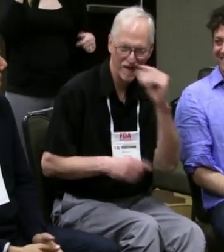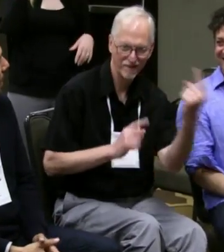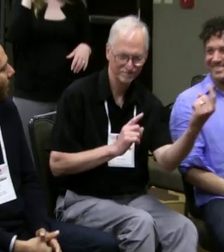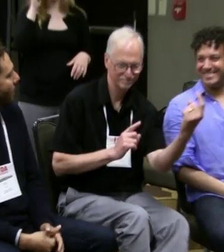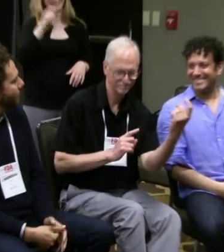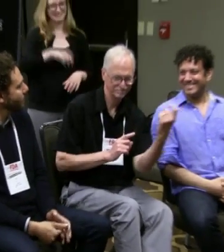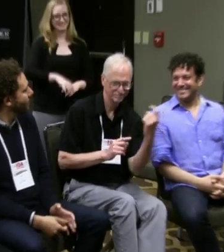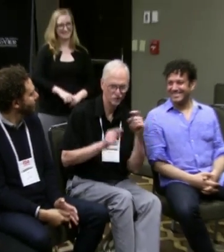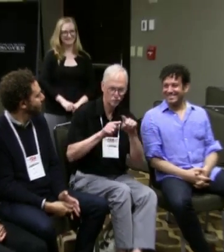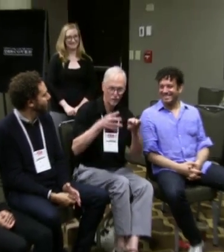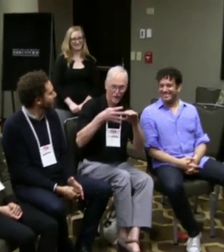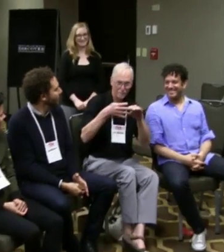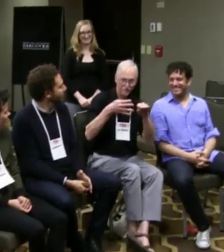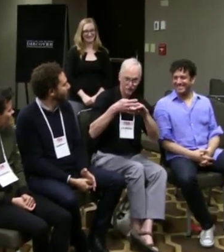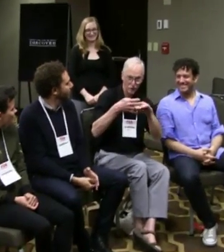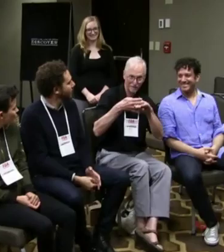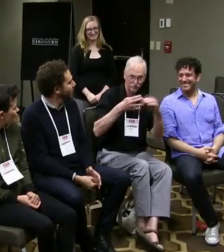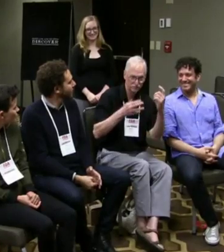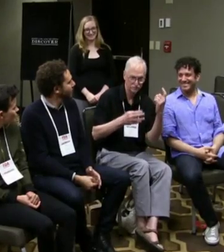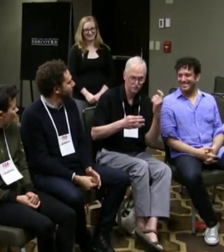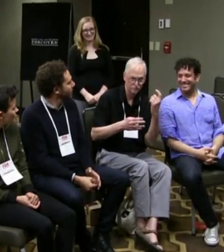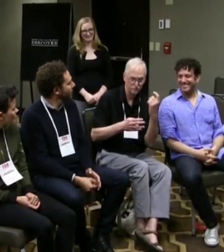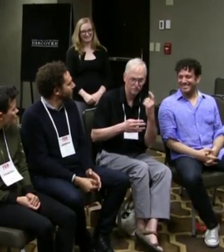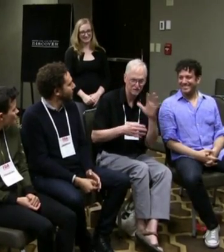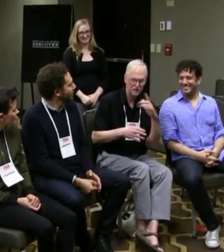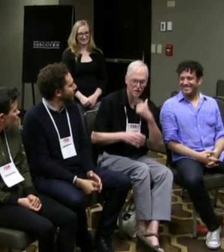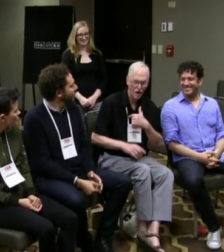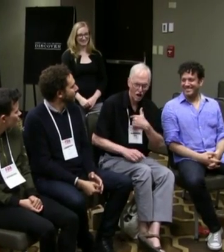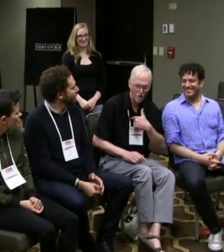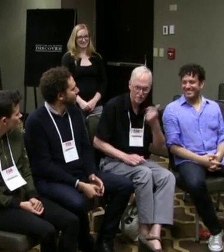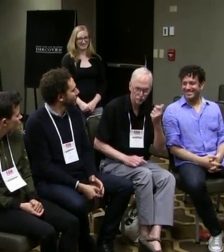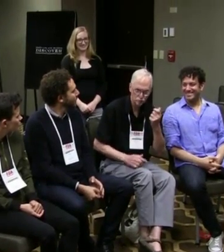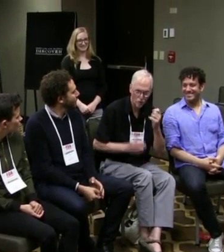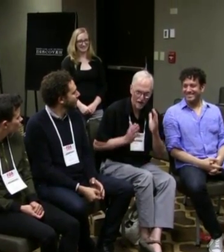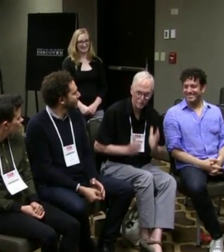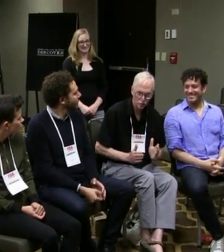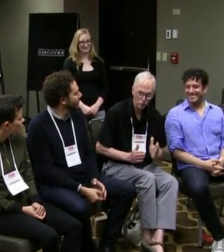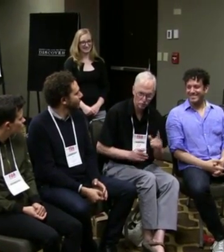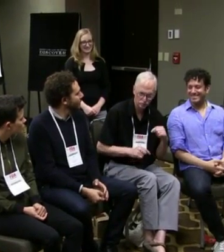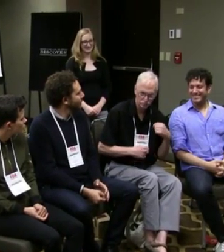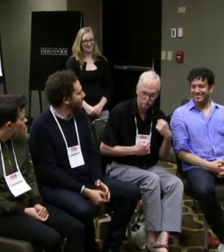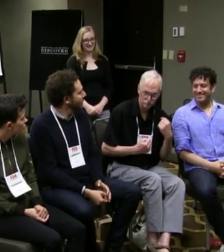(translator) I remember one time I had an old man come up to me at intermission and he said